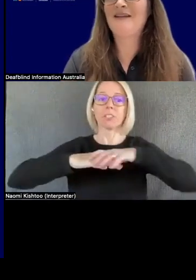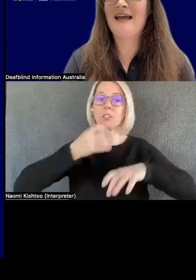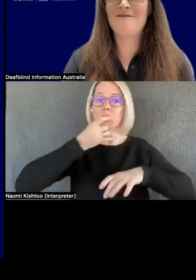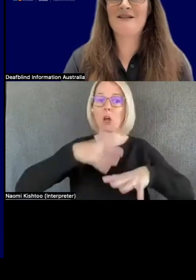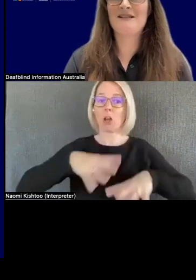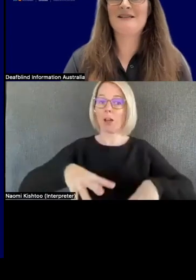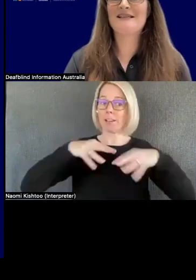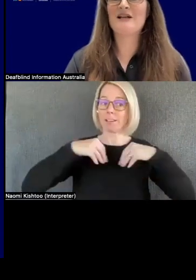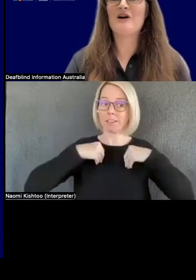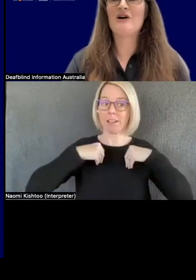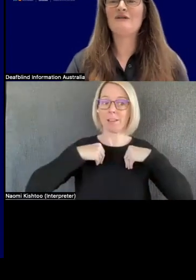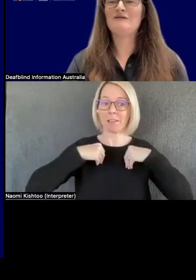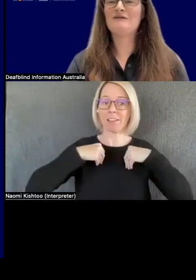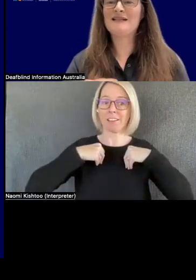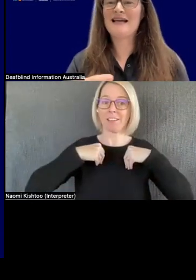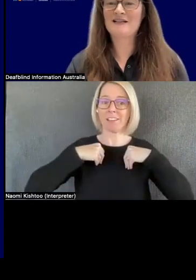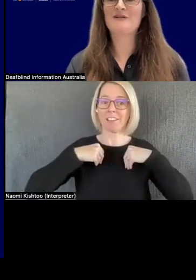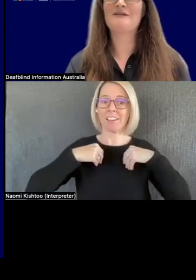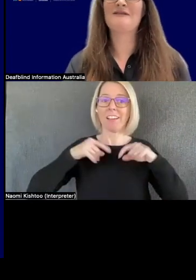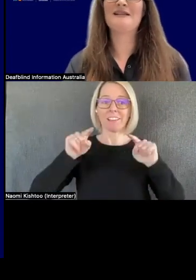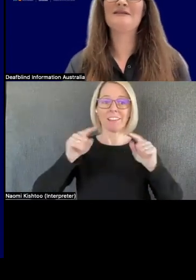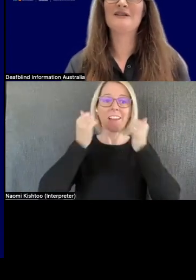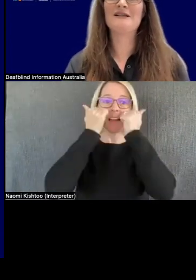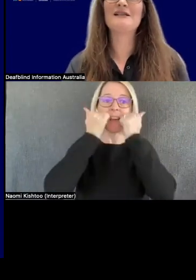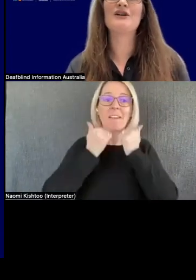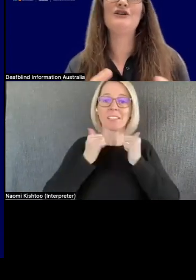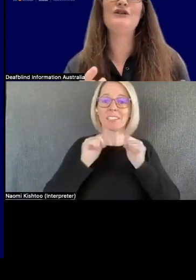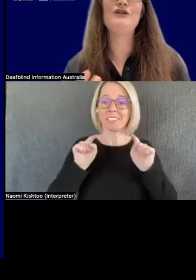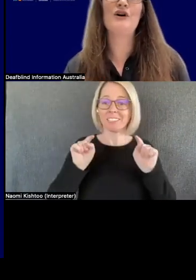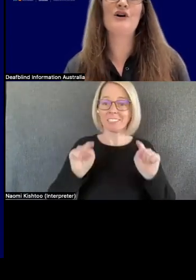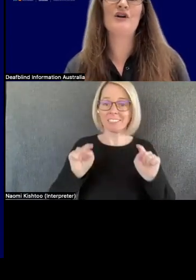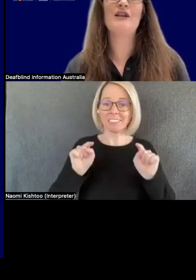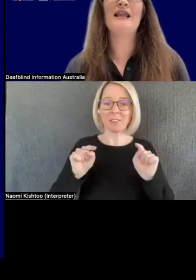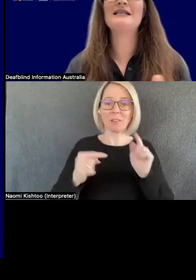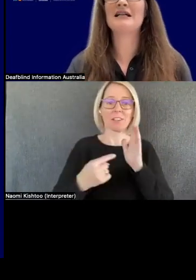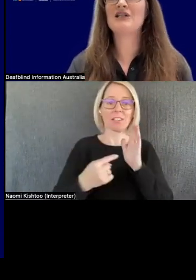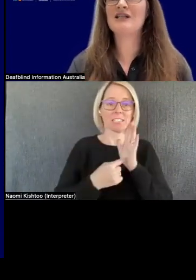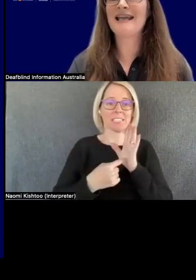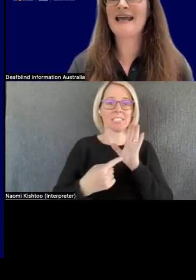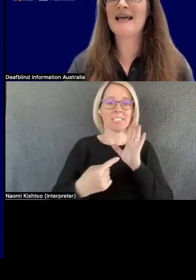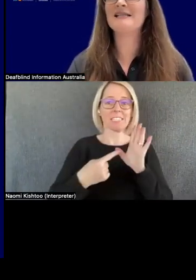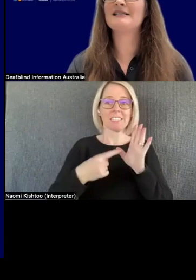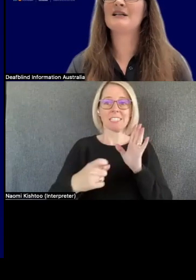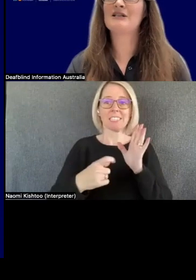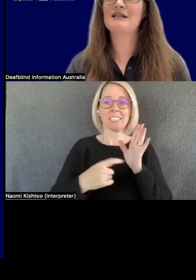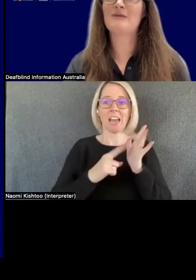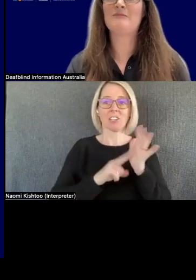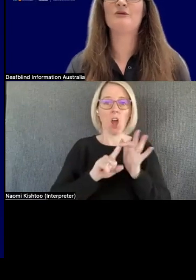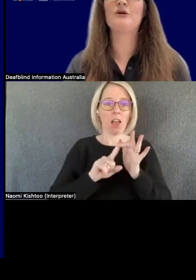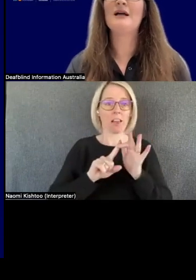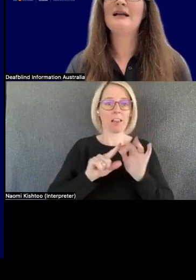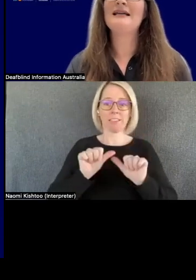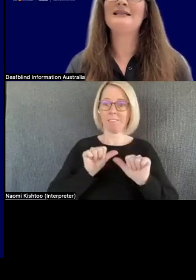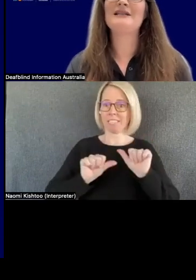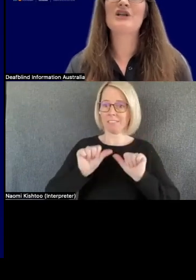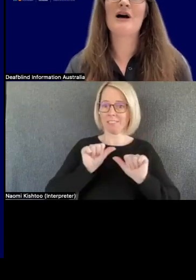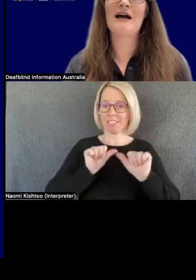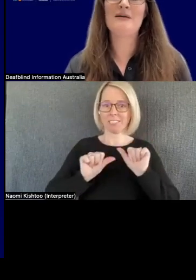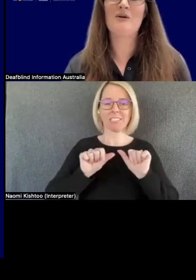of evidence of tactile defensiveness, so you know that touching hands, touching people, is entirely